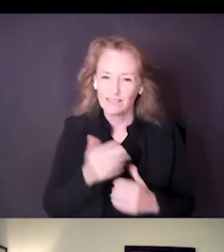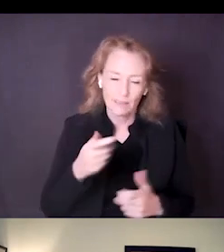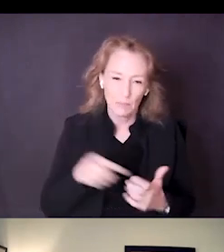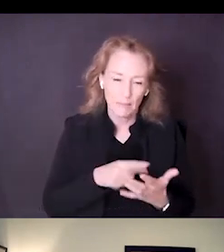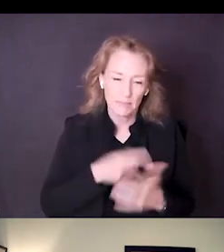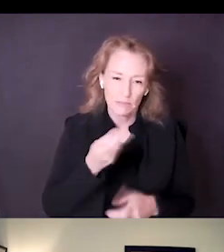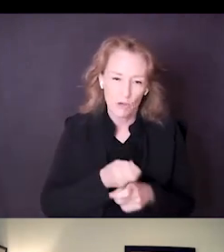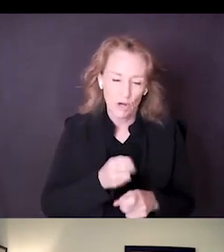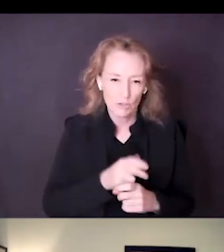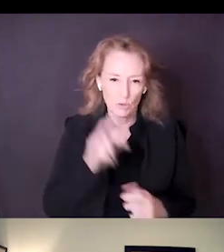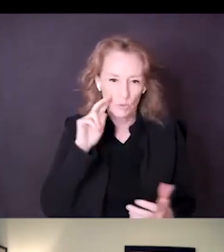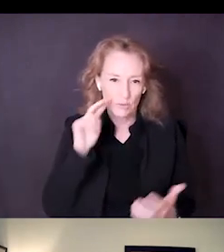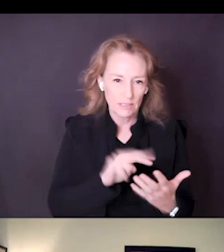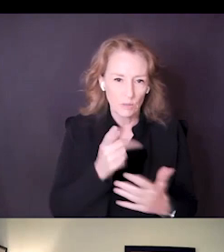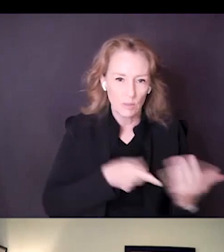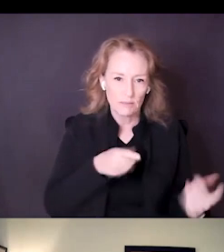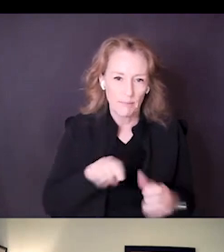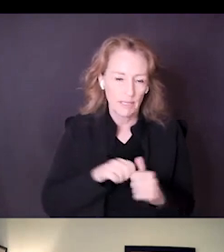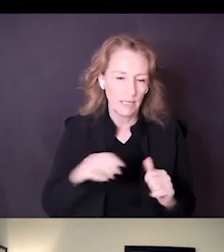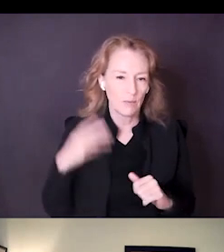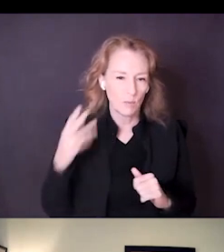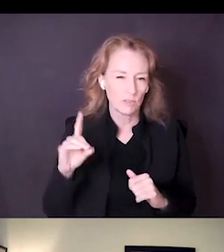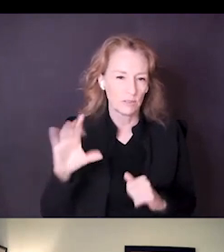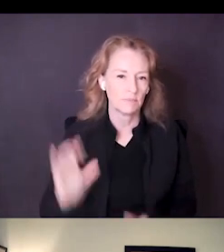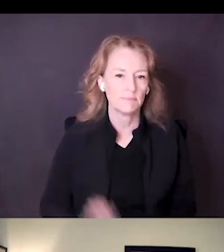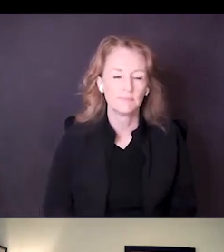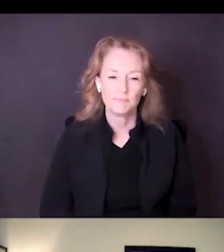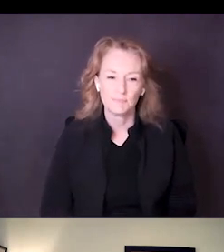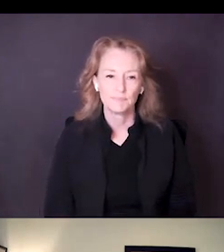CERTAINLY CHECK THAT OUT.